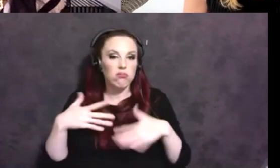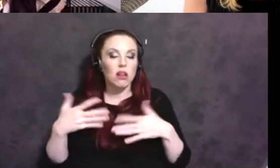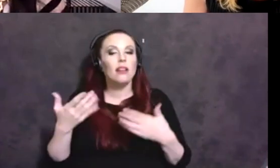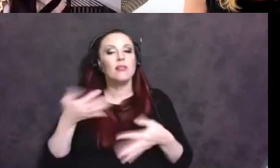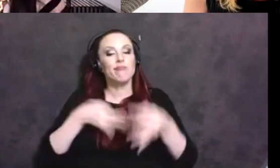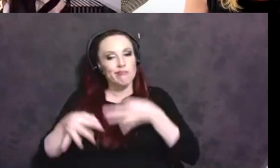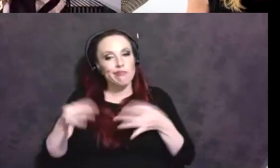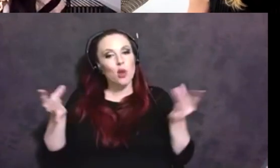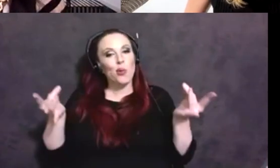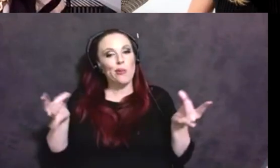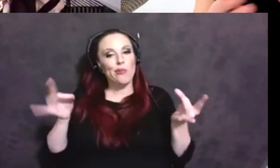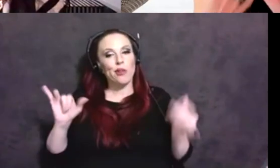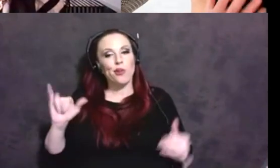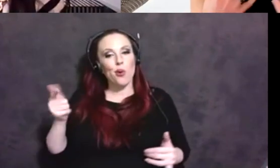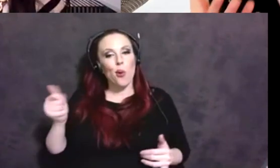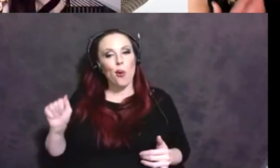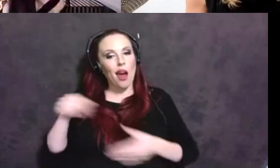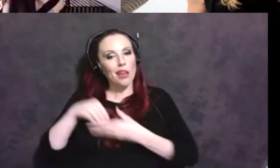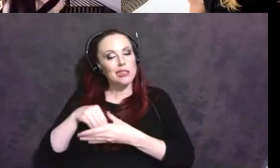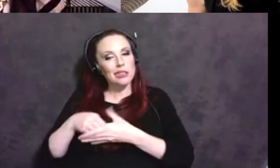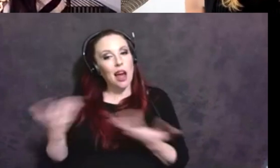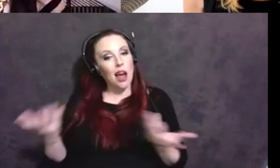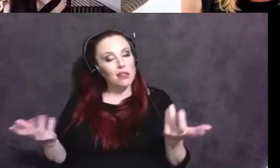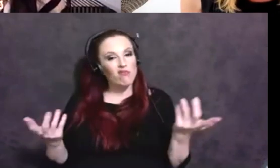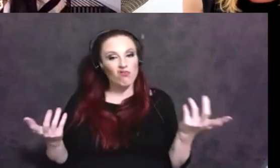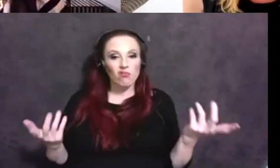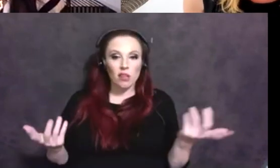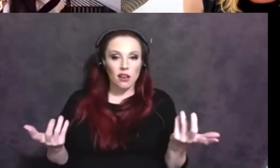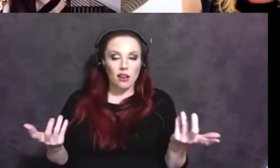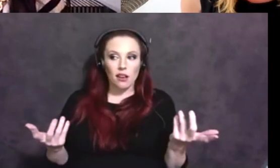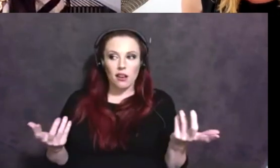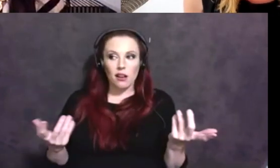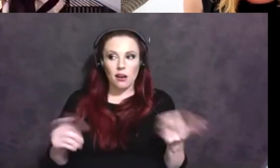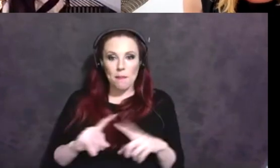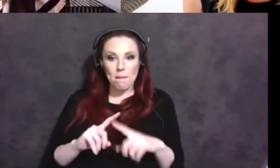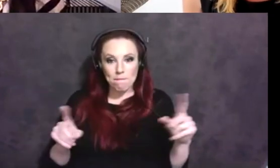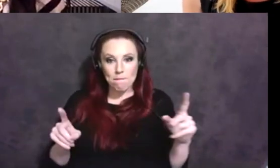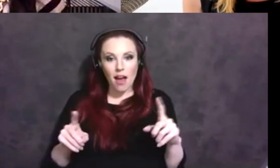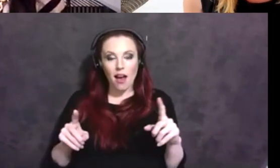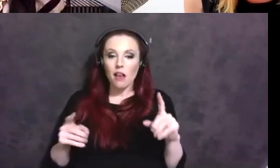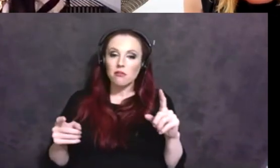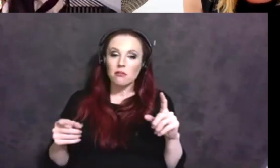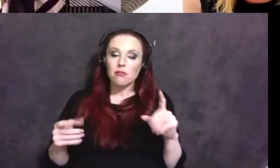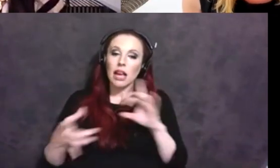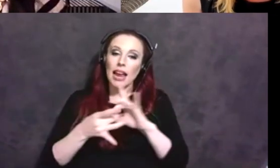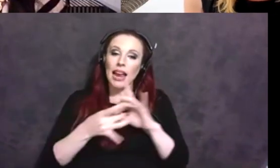affecting me dangerously. I do not feel like that is good for me or anybody so I stopped